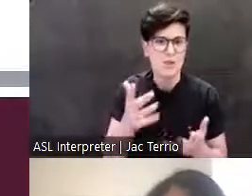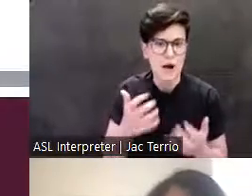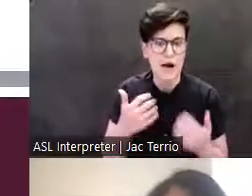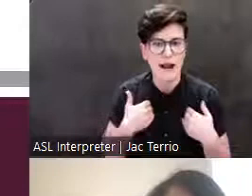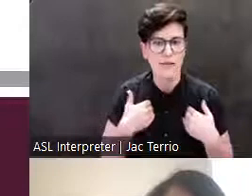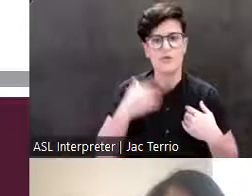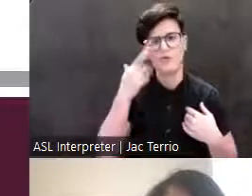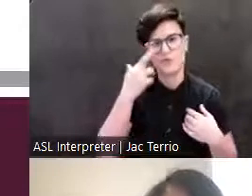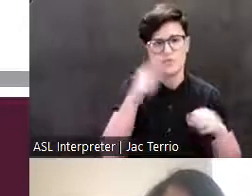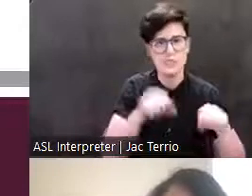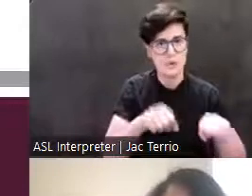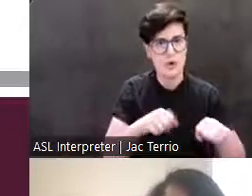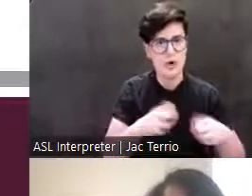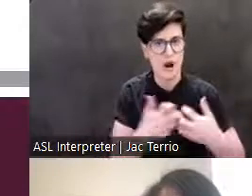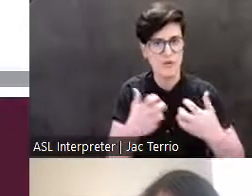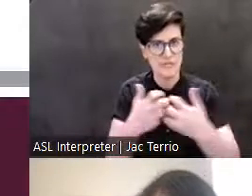in how to submit an application.